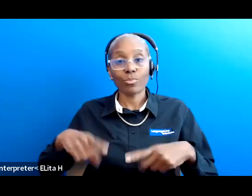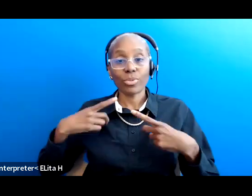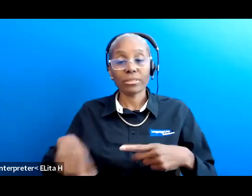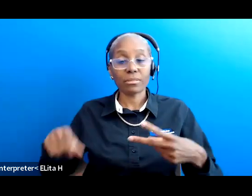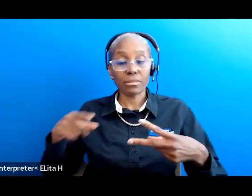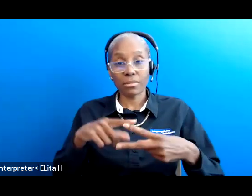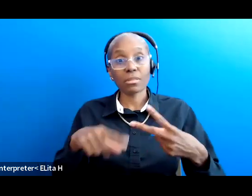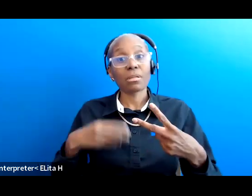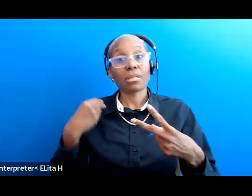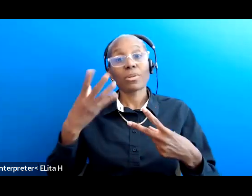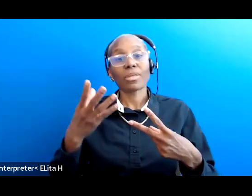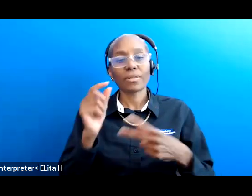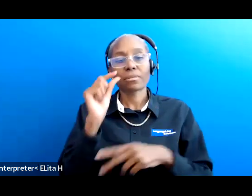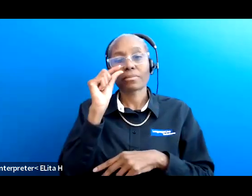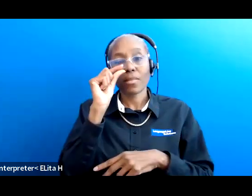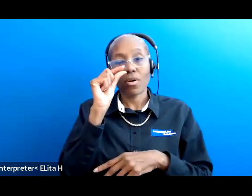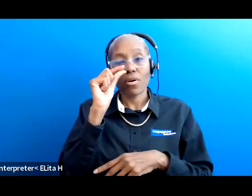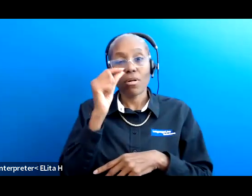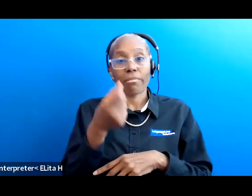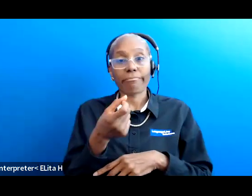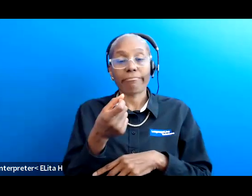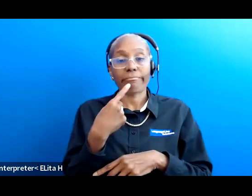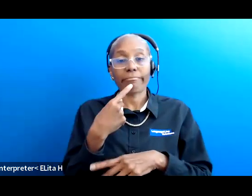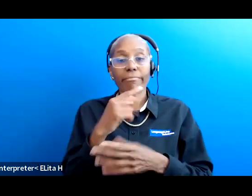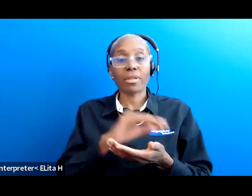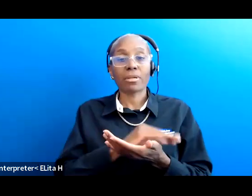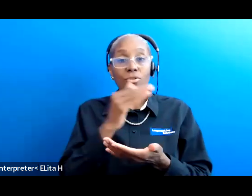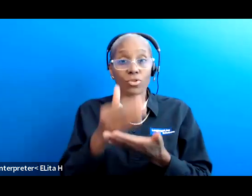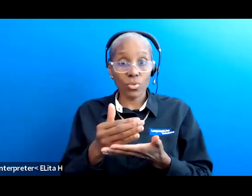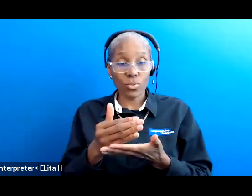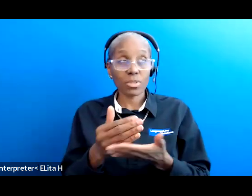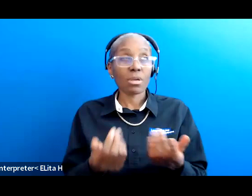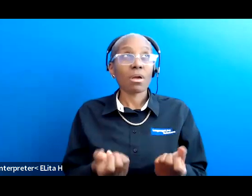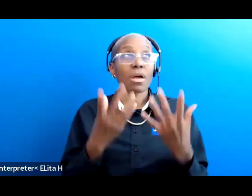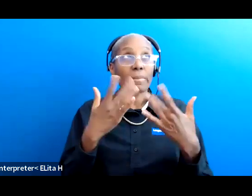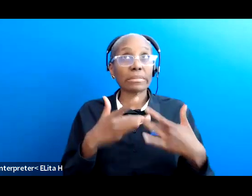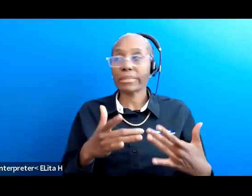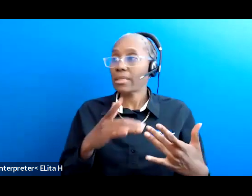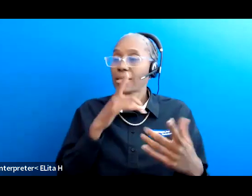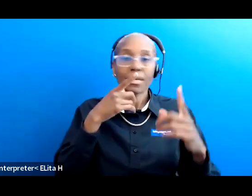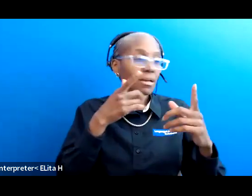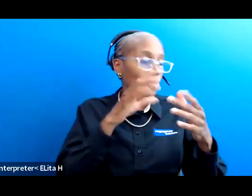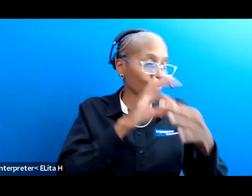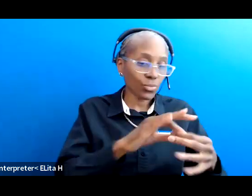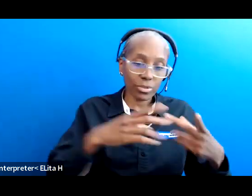that are given in very, very small amounts. So the amount that's given wouldn't treat depression, it wouldn't treat your seizures.